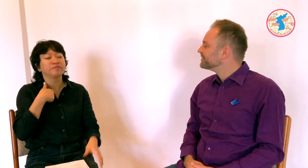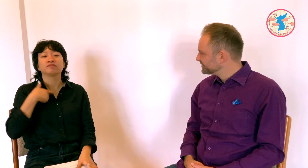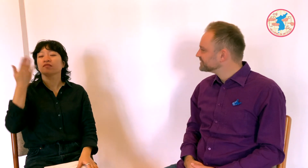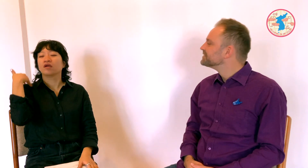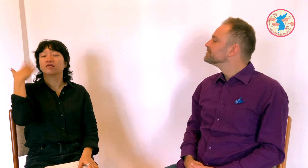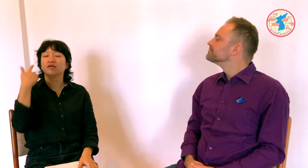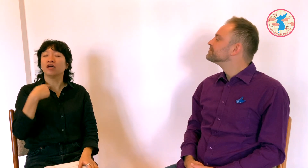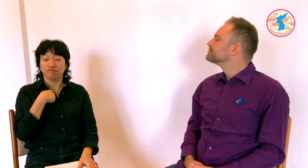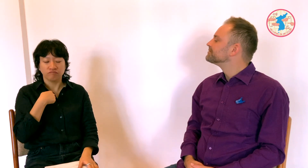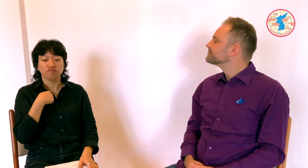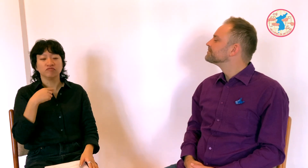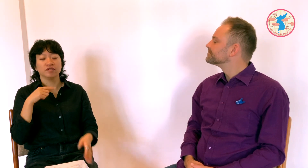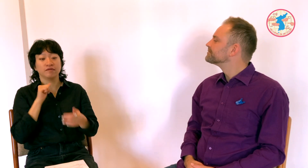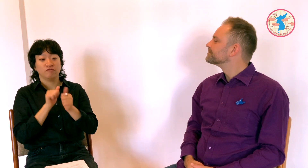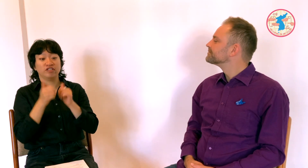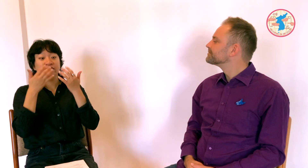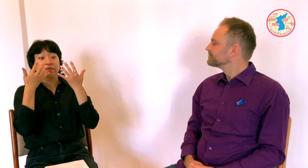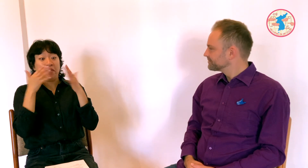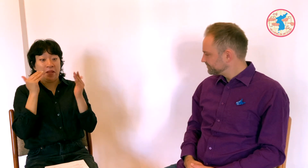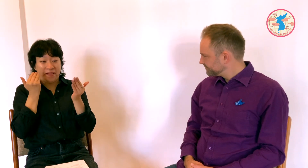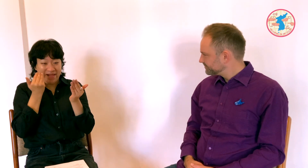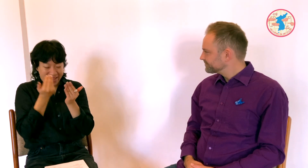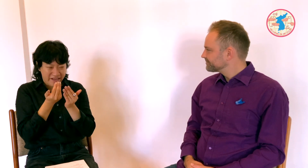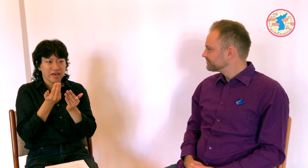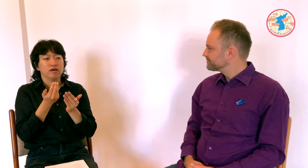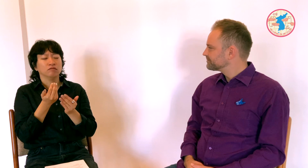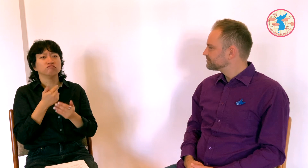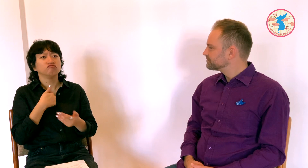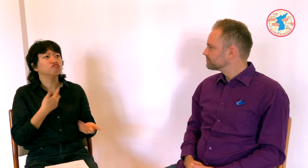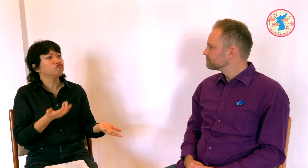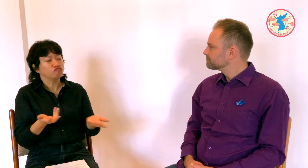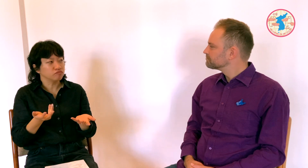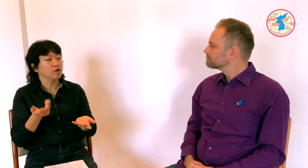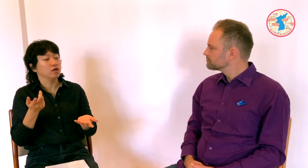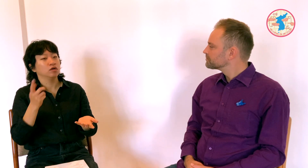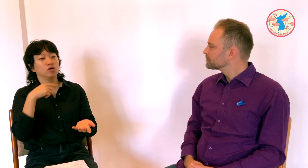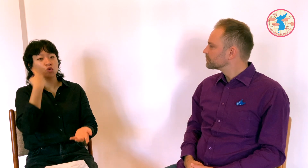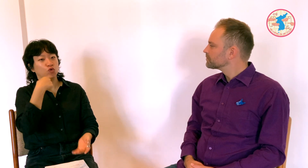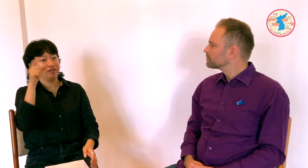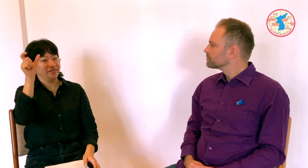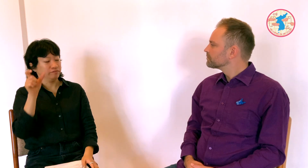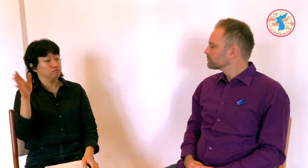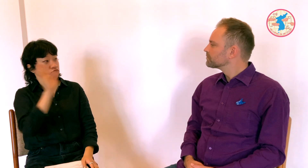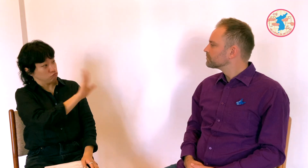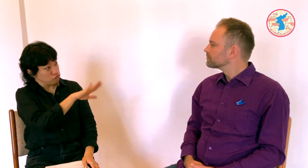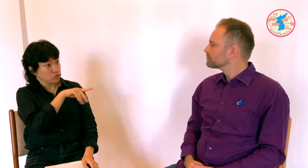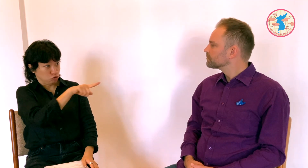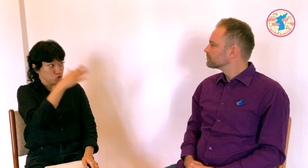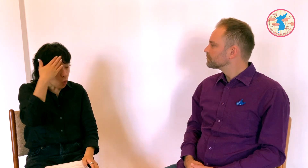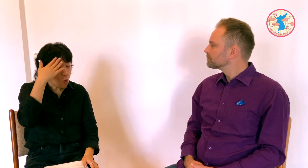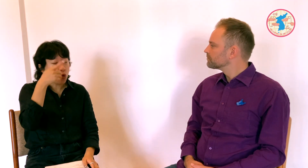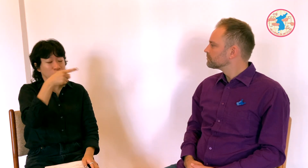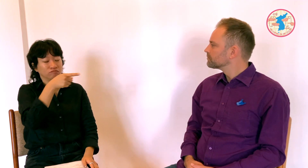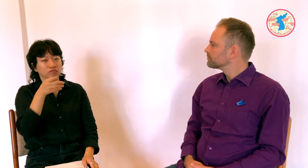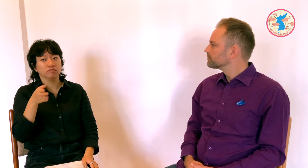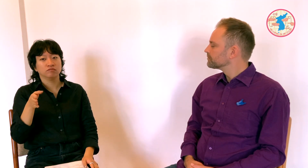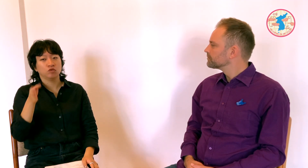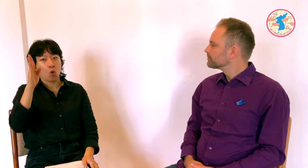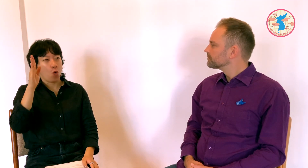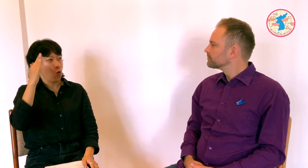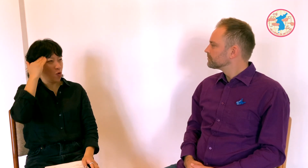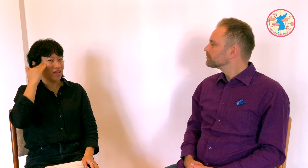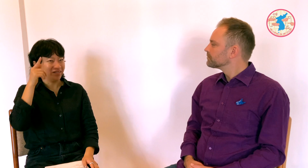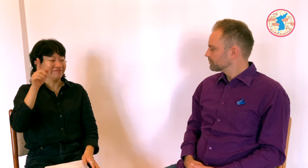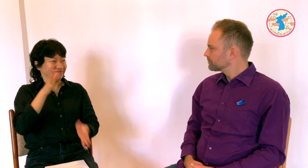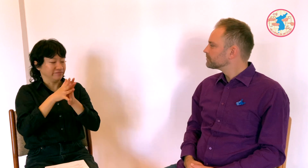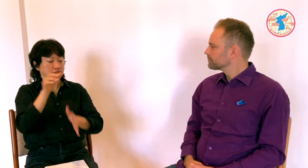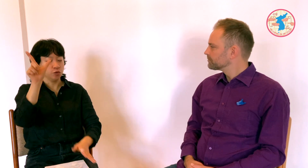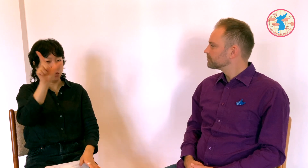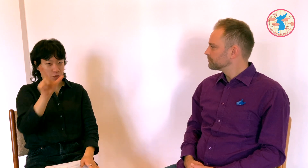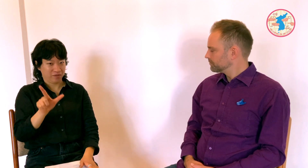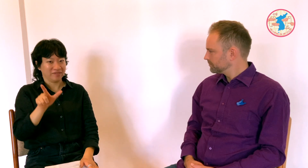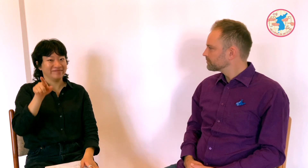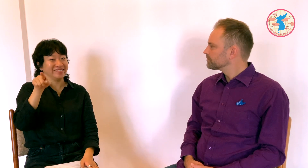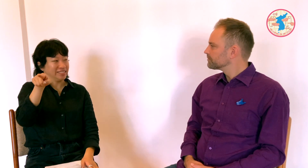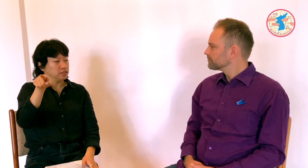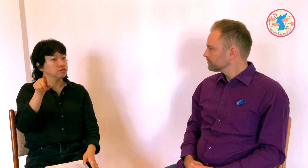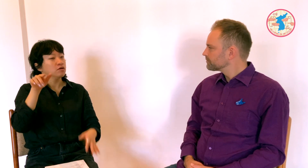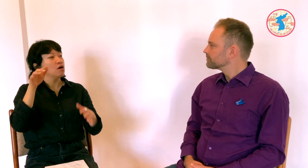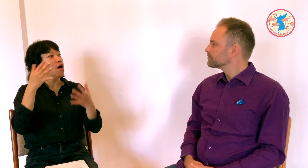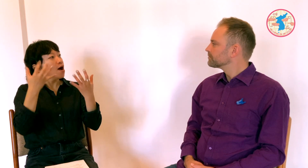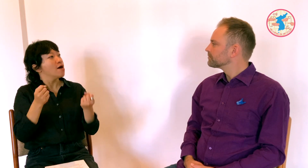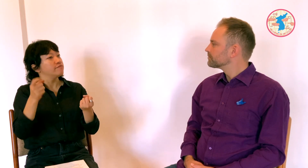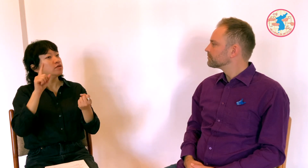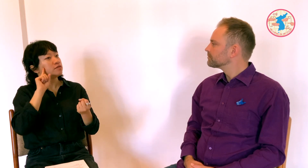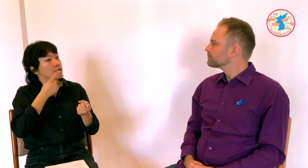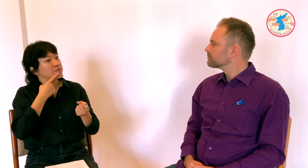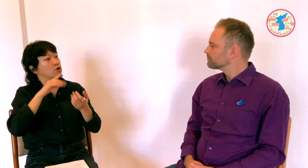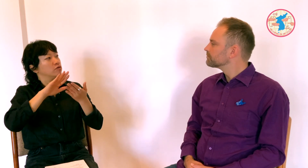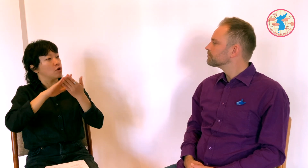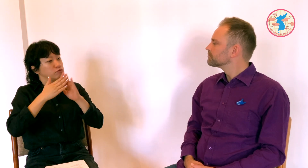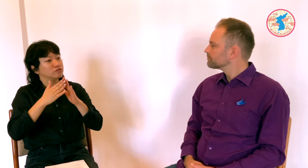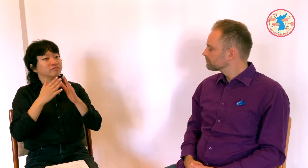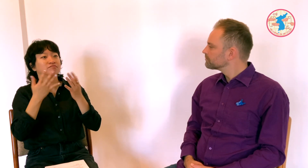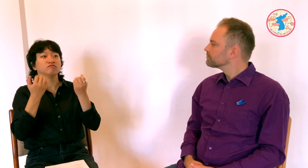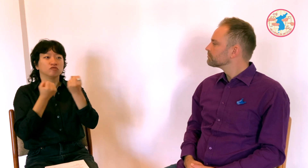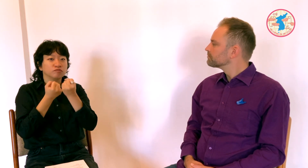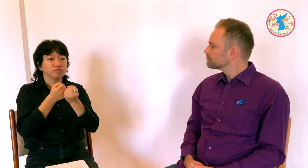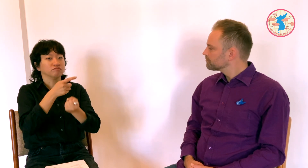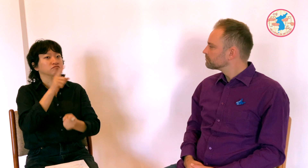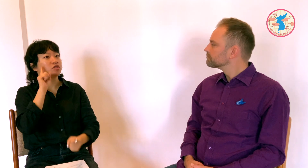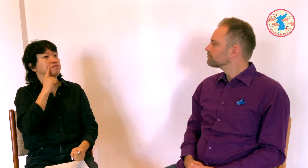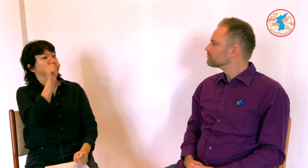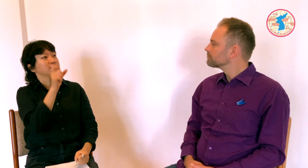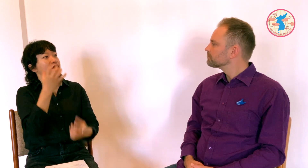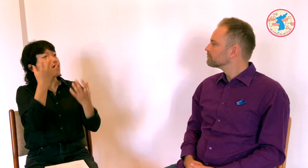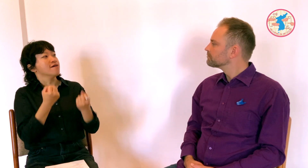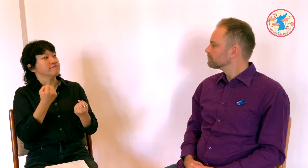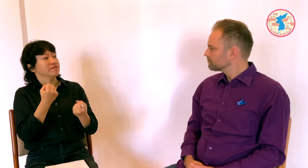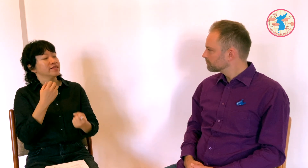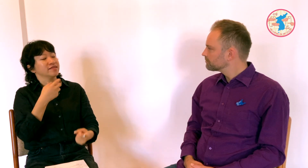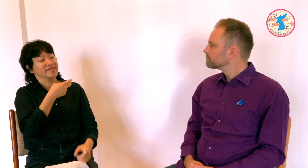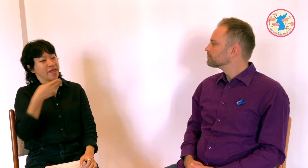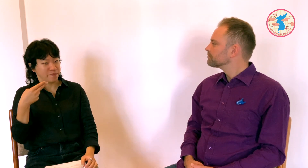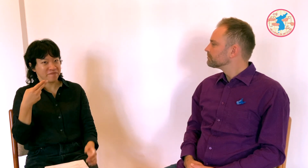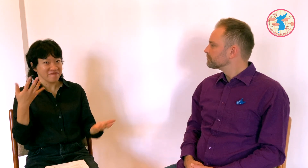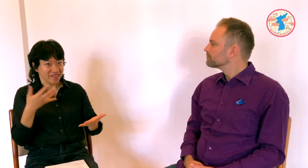Hyemi: Well after Frontrunners, I had already started to hear so many stories about a certain person, who has contributed so much to the North Korean Deaf community by launching many programs.....